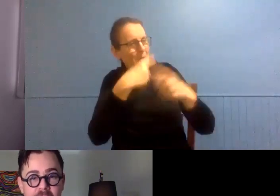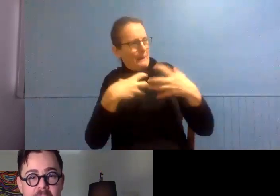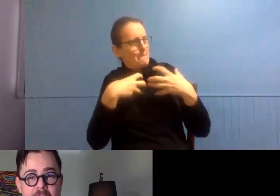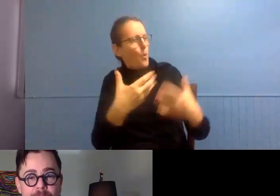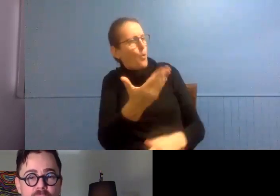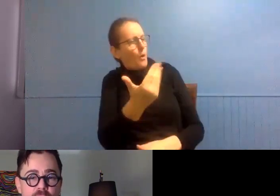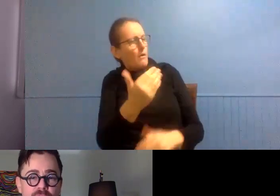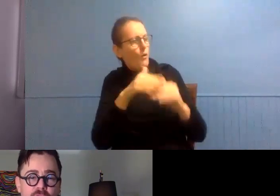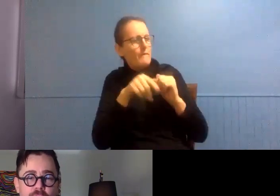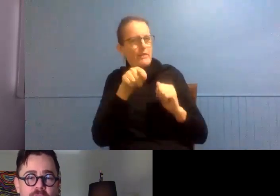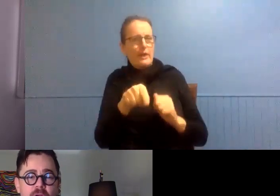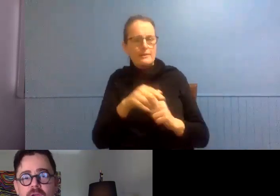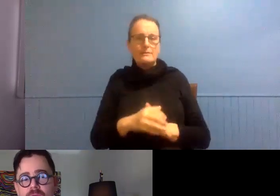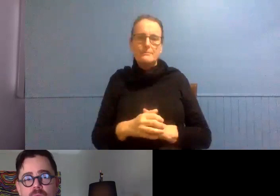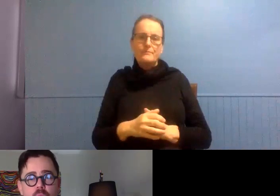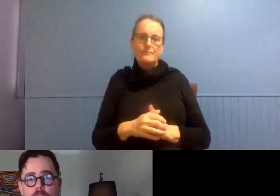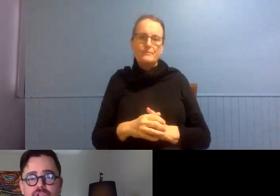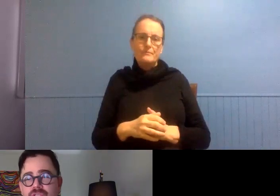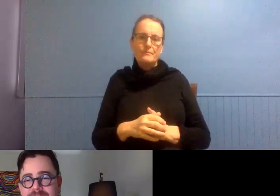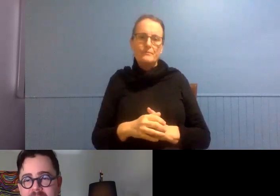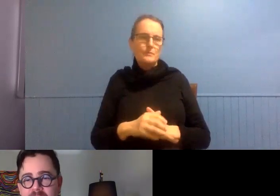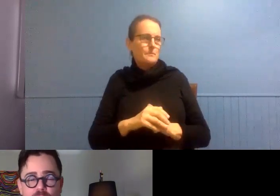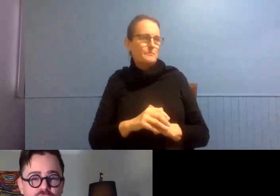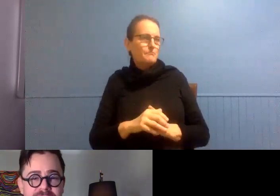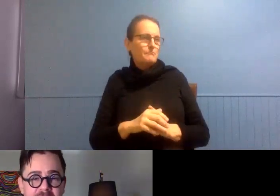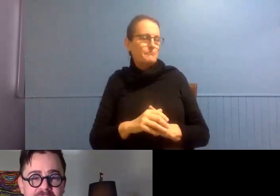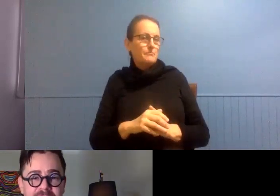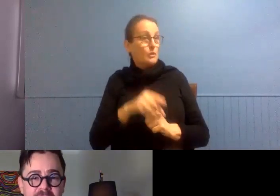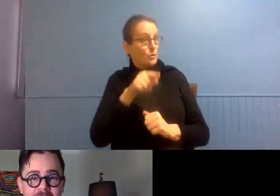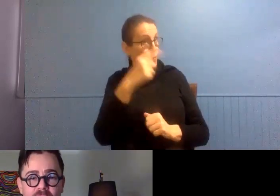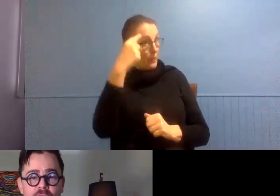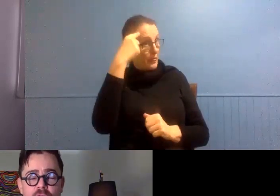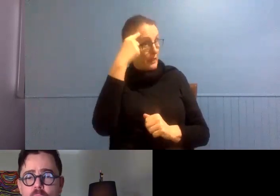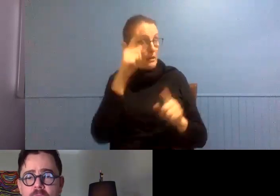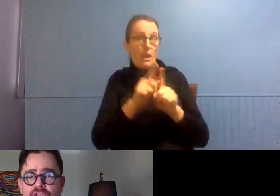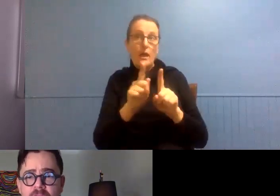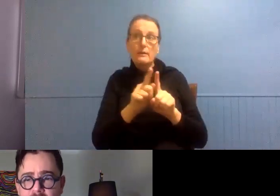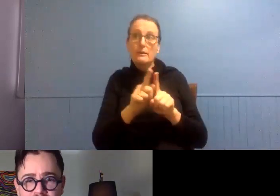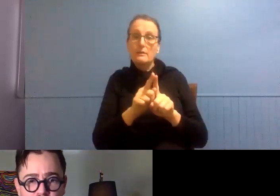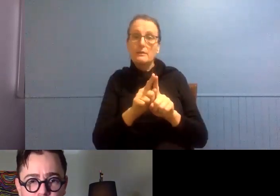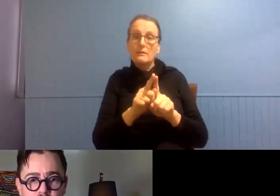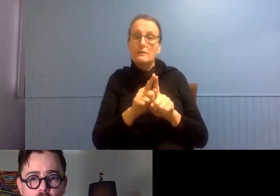So, what would you say, would you say things like, where do you come from?